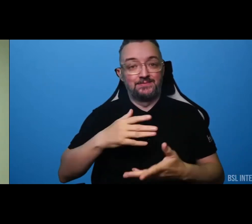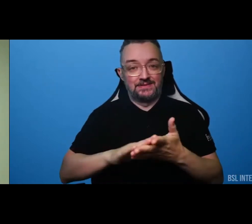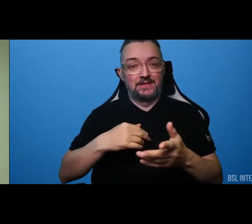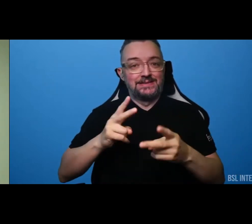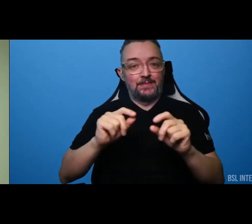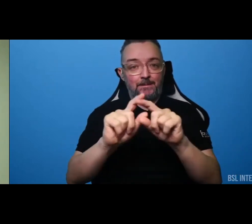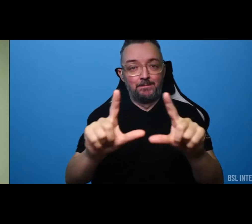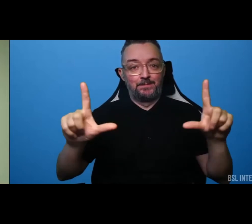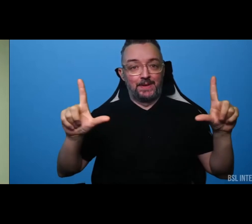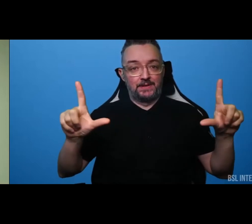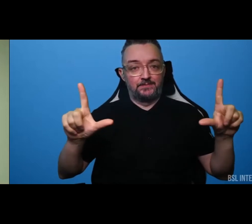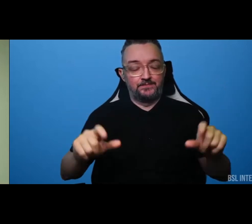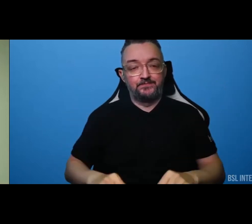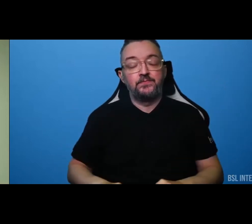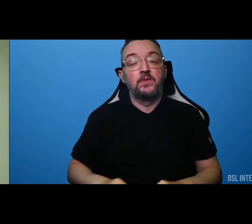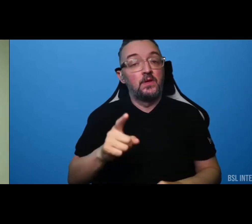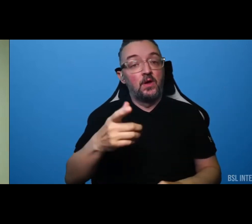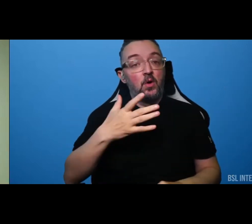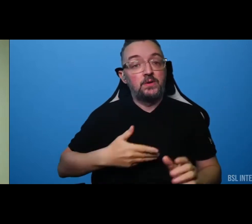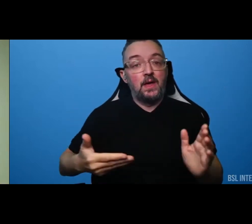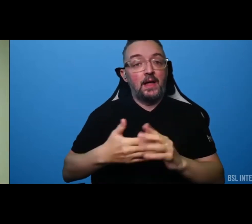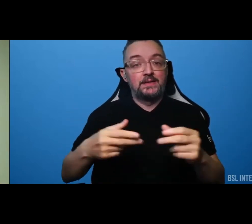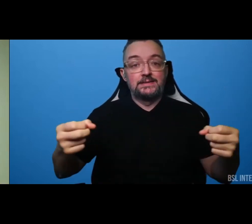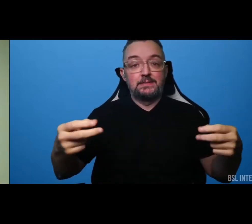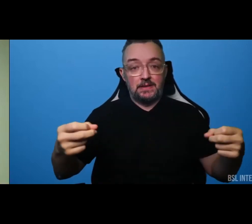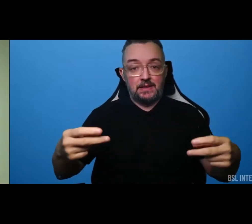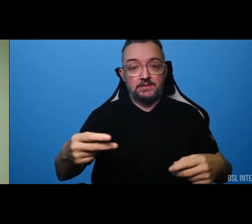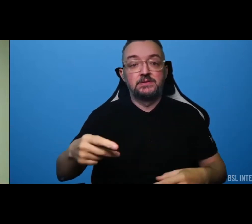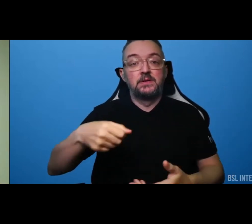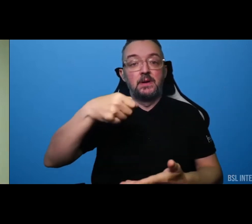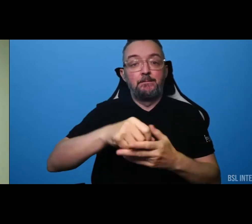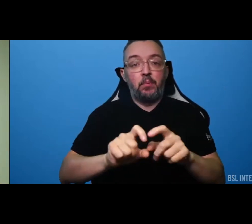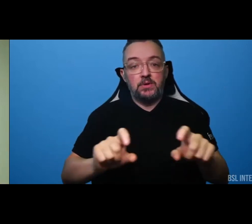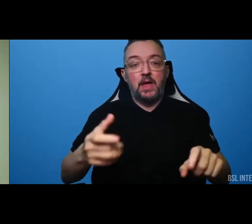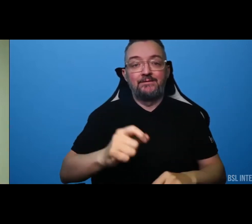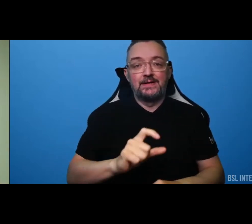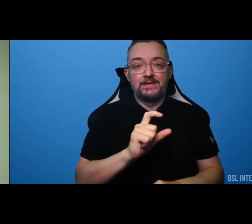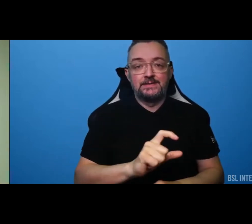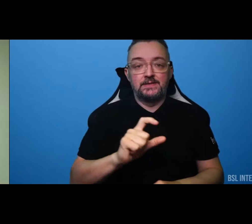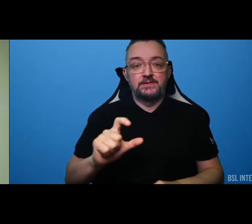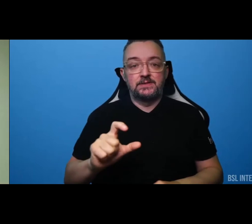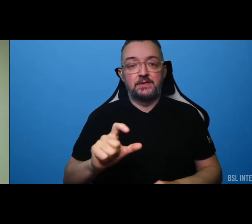If you would like to use the closed captions, please enable this using the CC button located on the bar